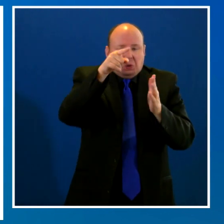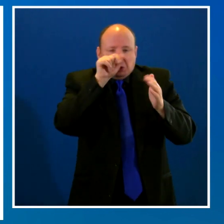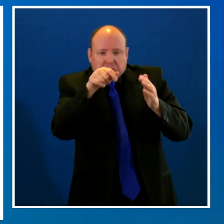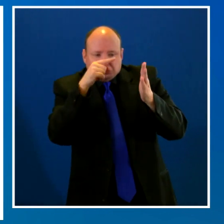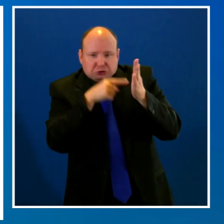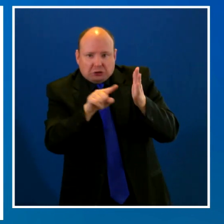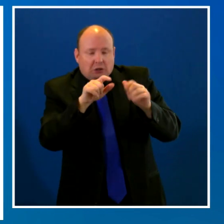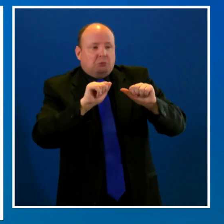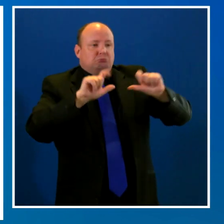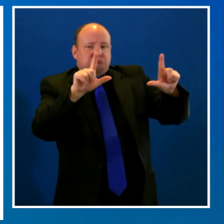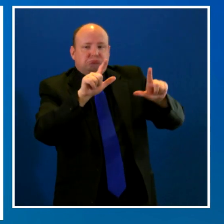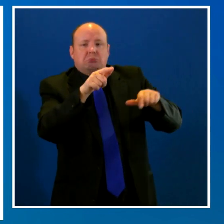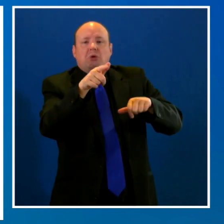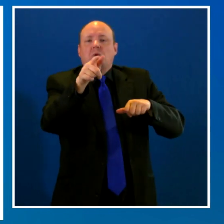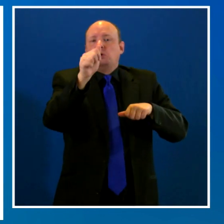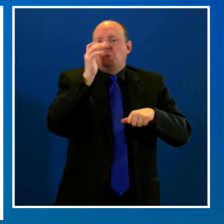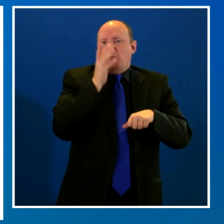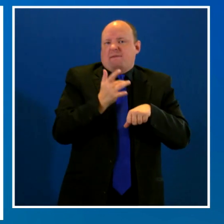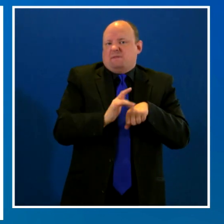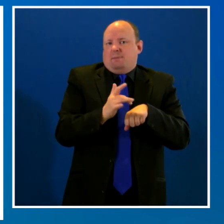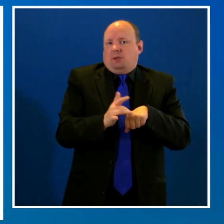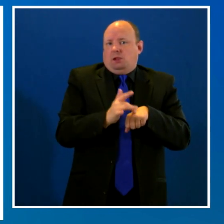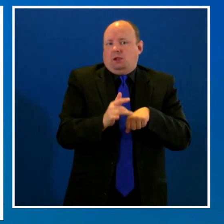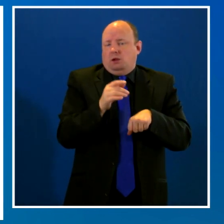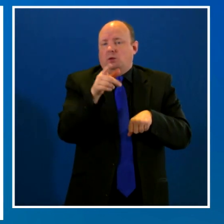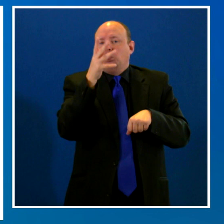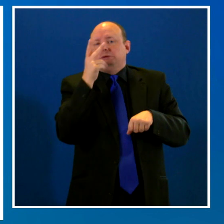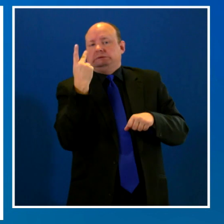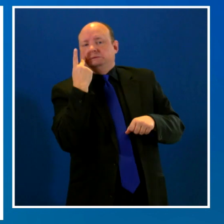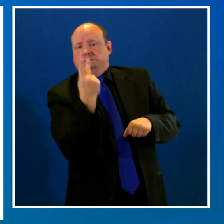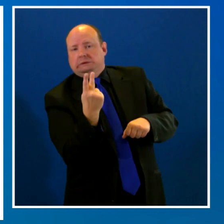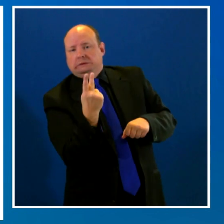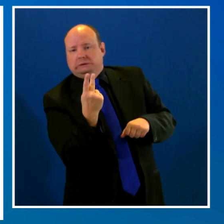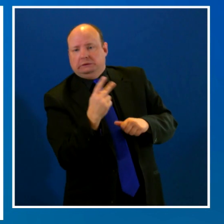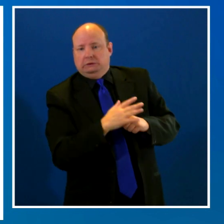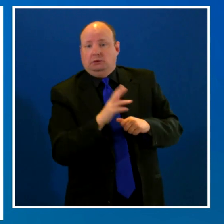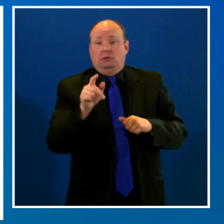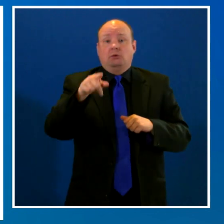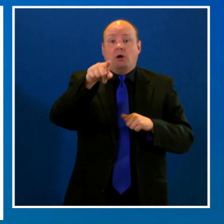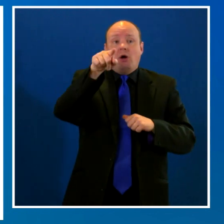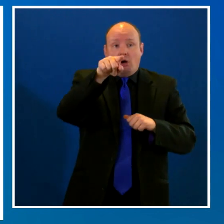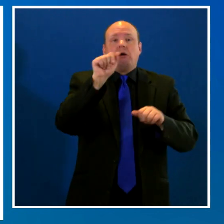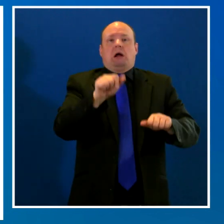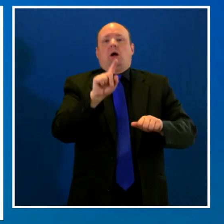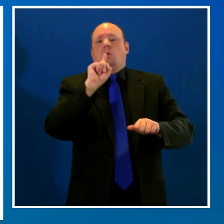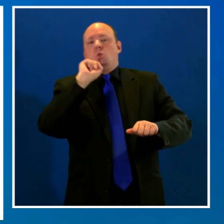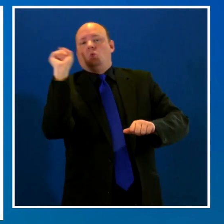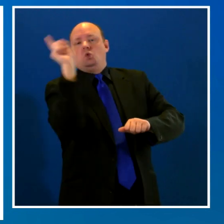the coming weeks so that families can order tests directly to their homes at no cost,.